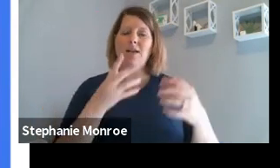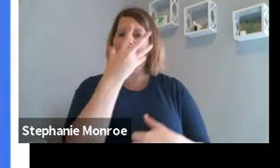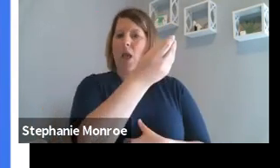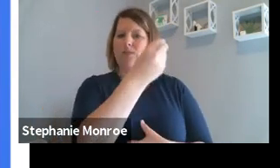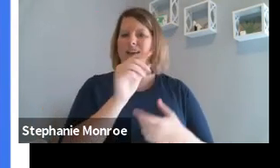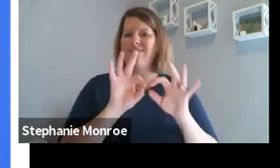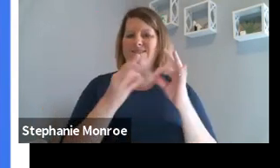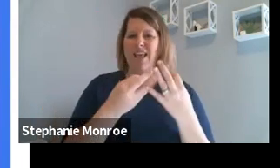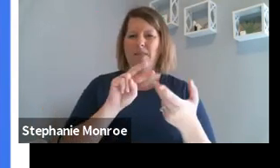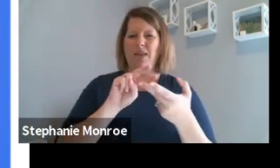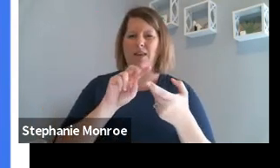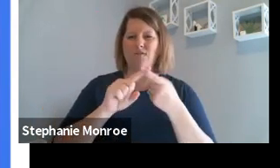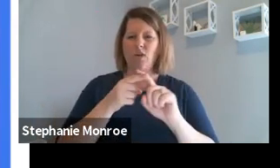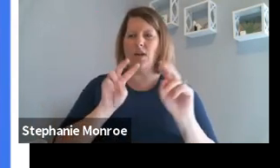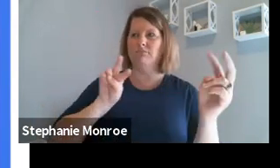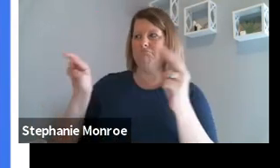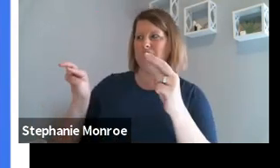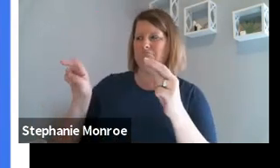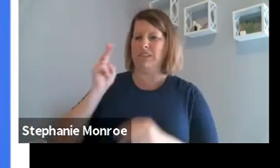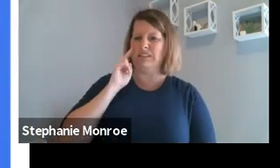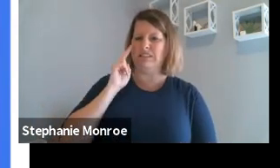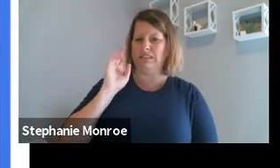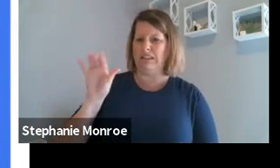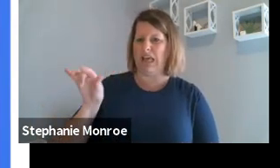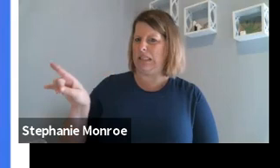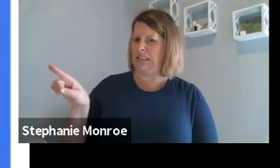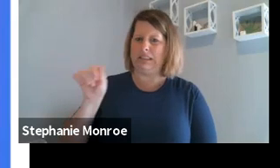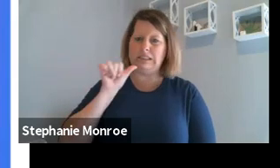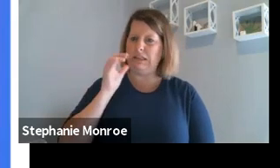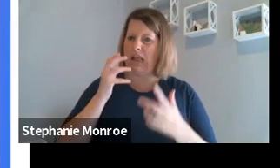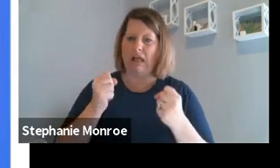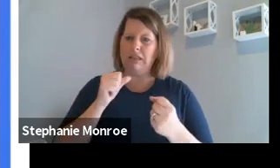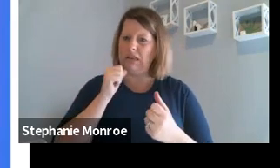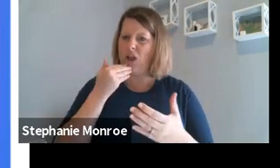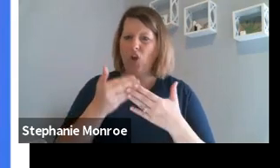would be able to see some of the behaviors, some of the signs much better than what the victim